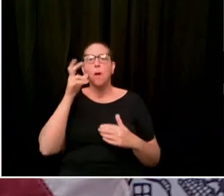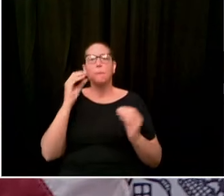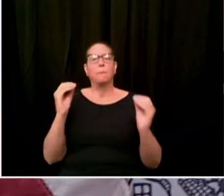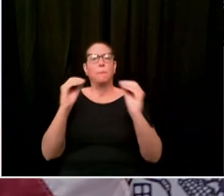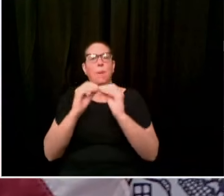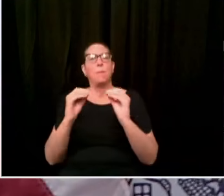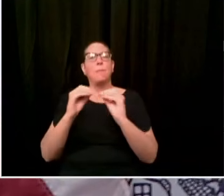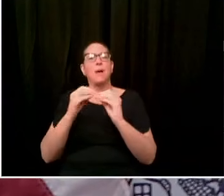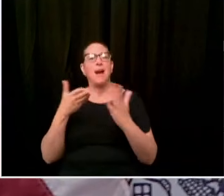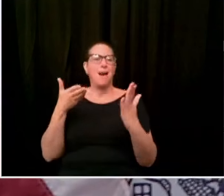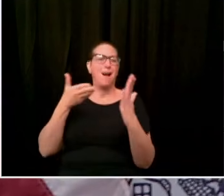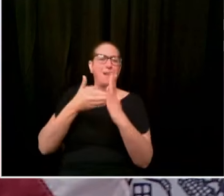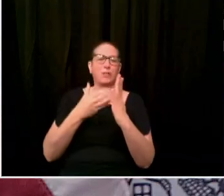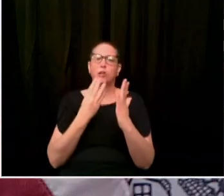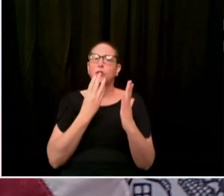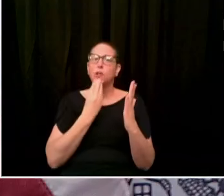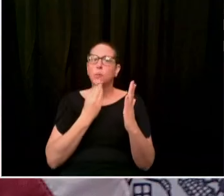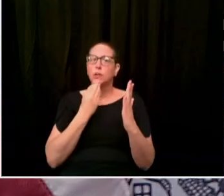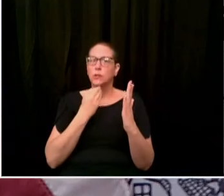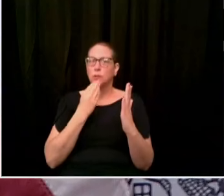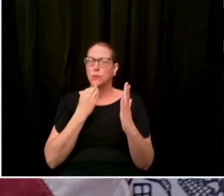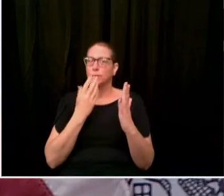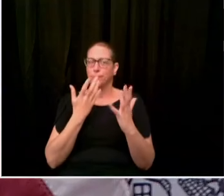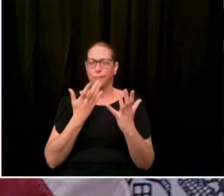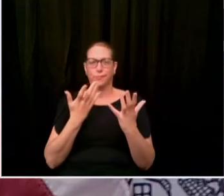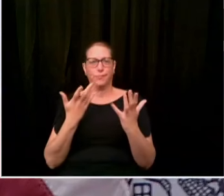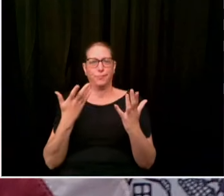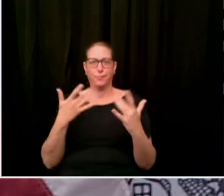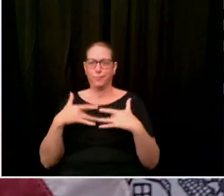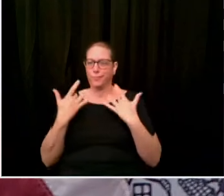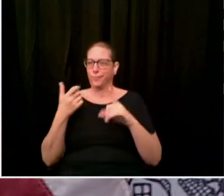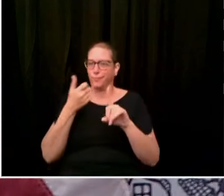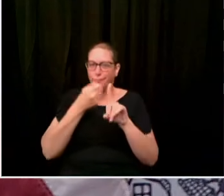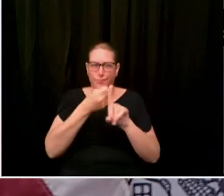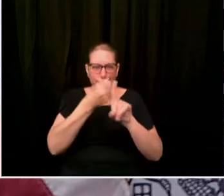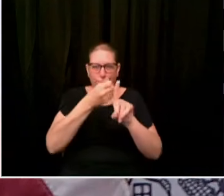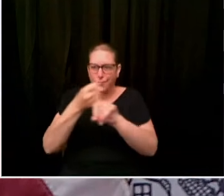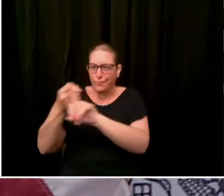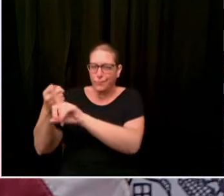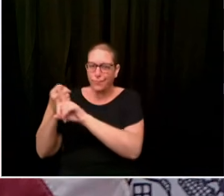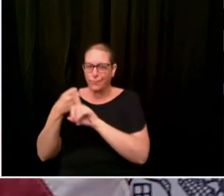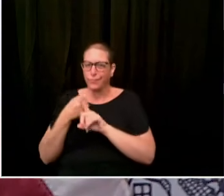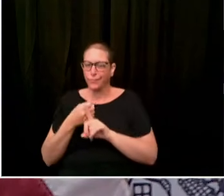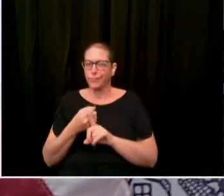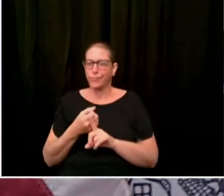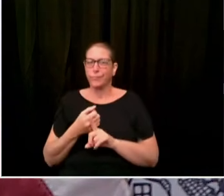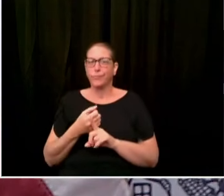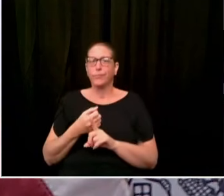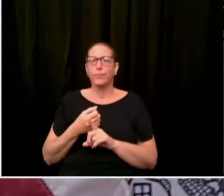REPORT ABOUT A DRAMATIC RISE IN ANTI-SEMITIC INCIDENTS.